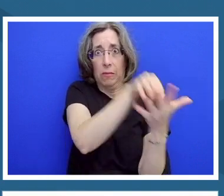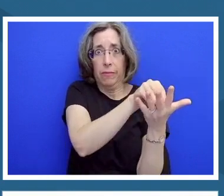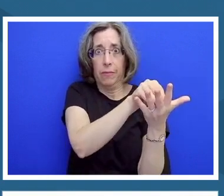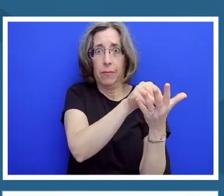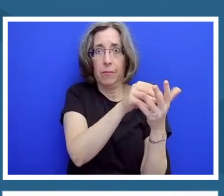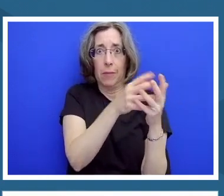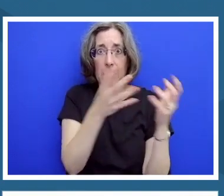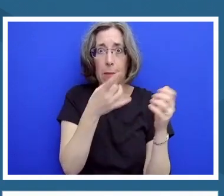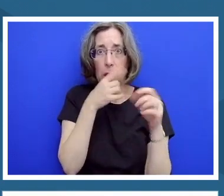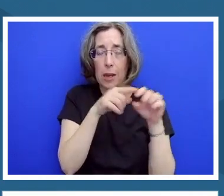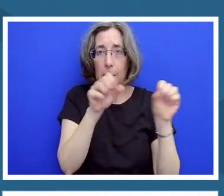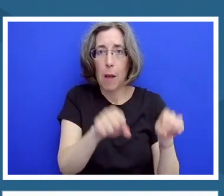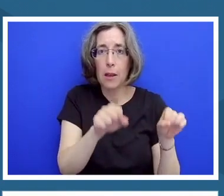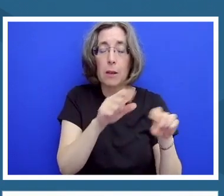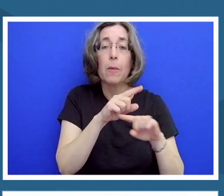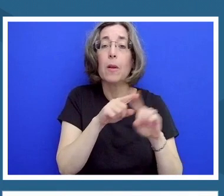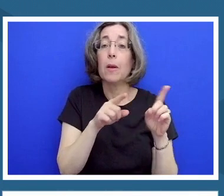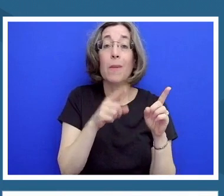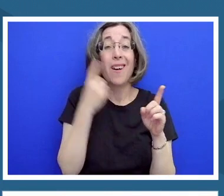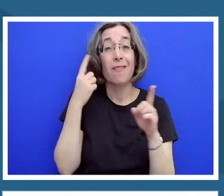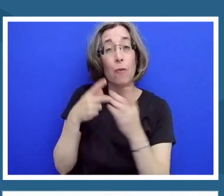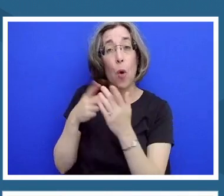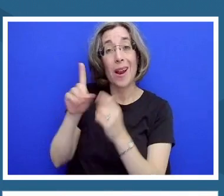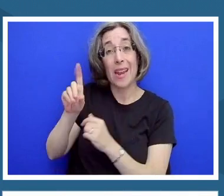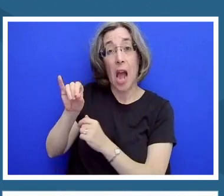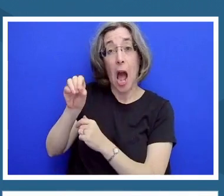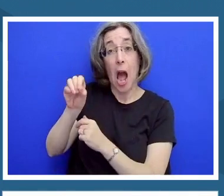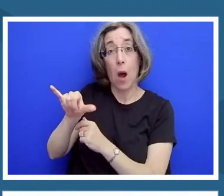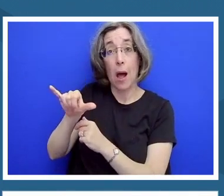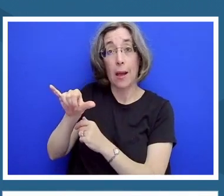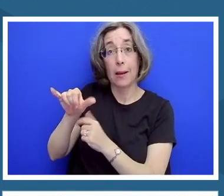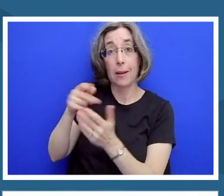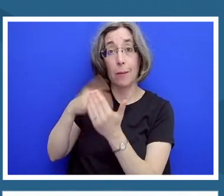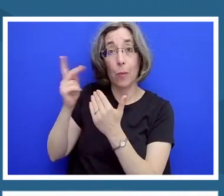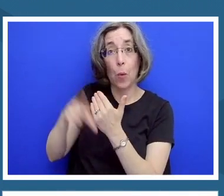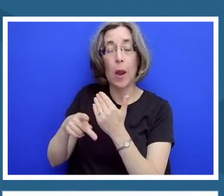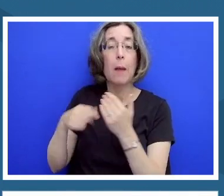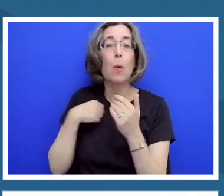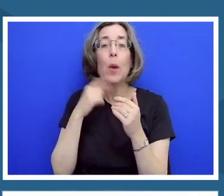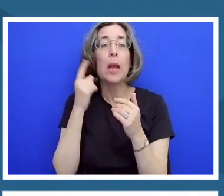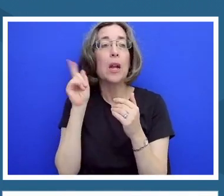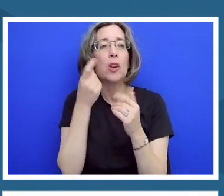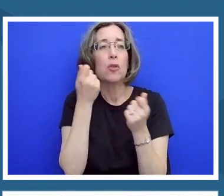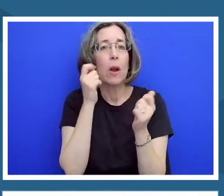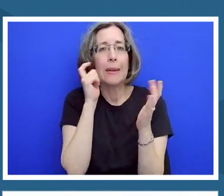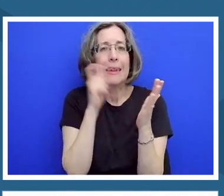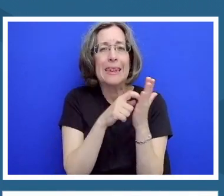just a few pixels and looking for that signal as the planet passes in front of